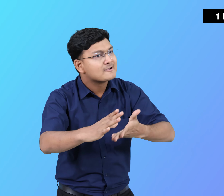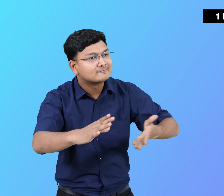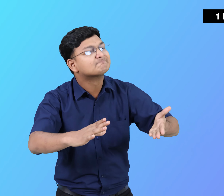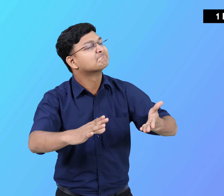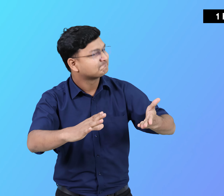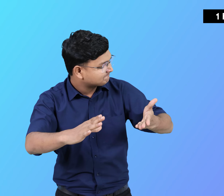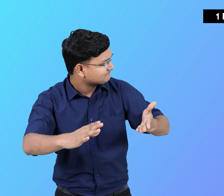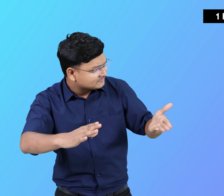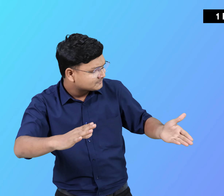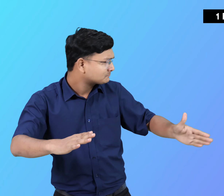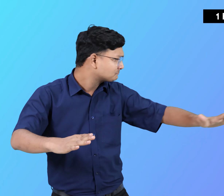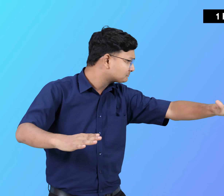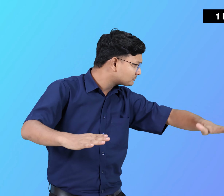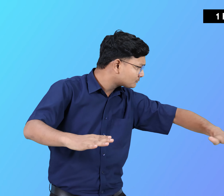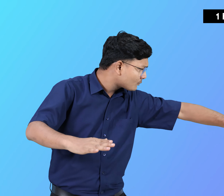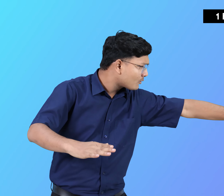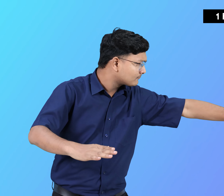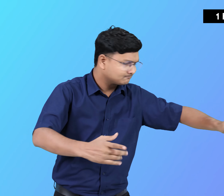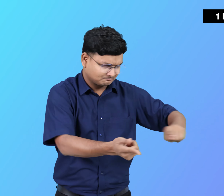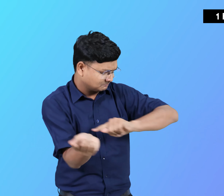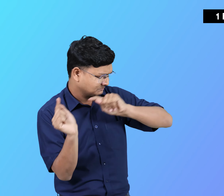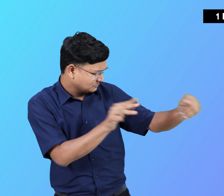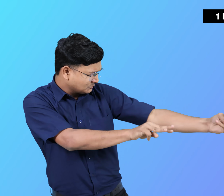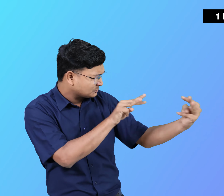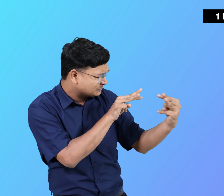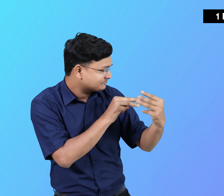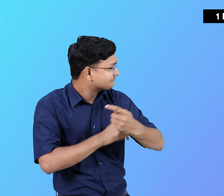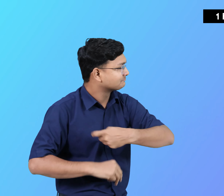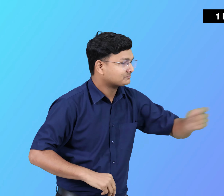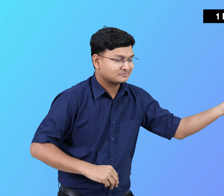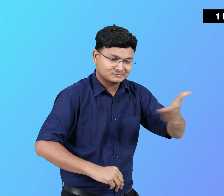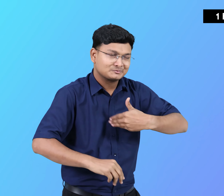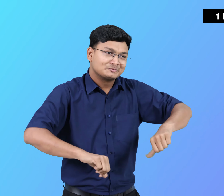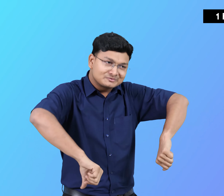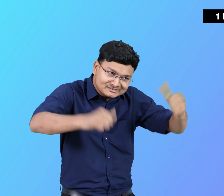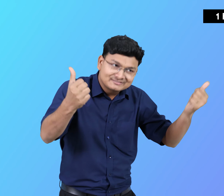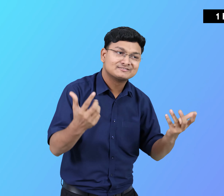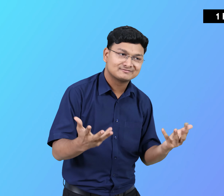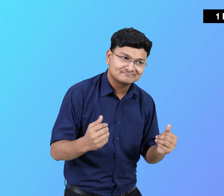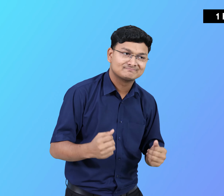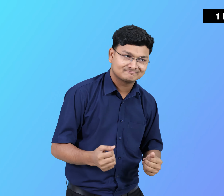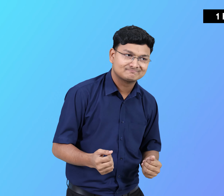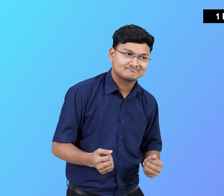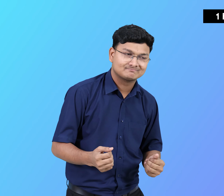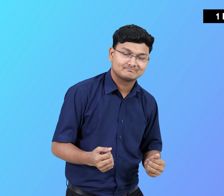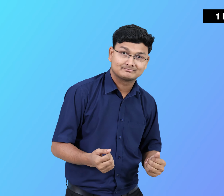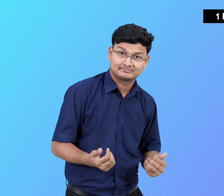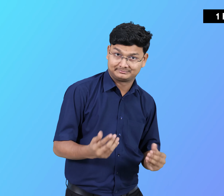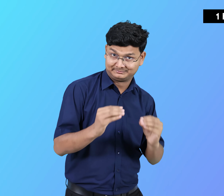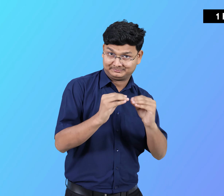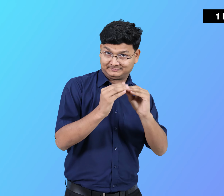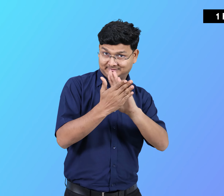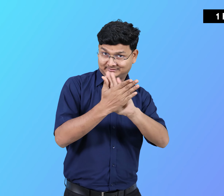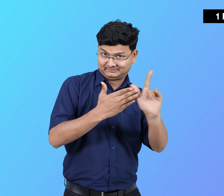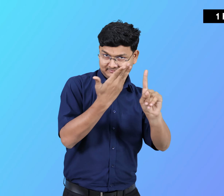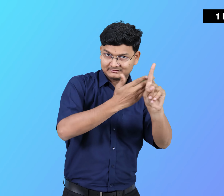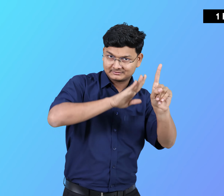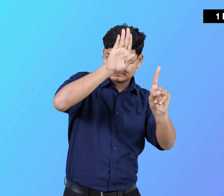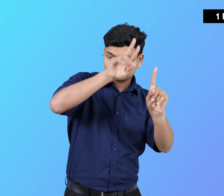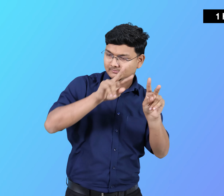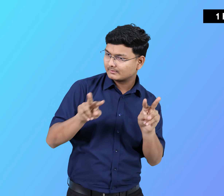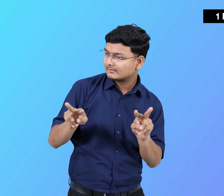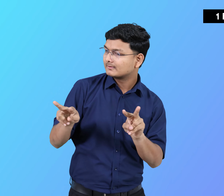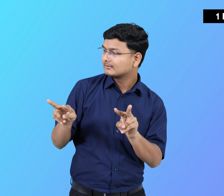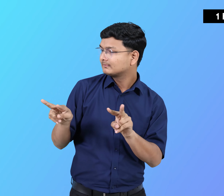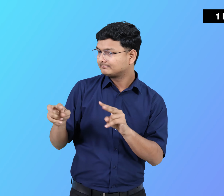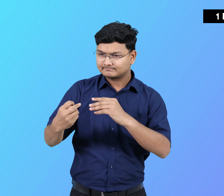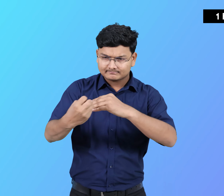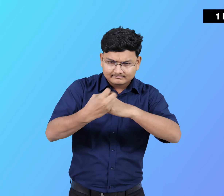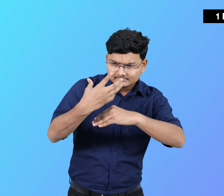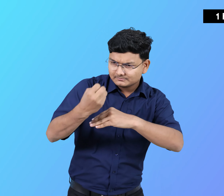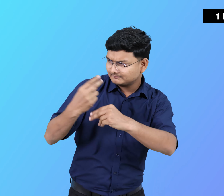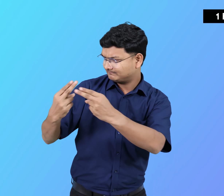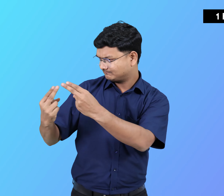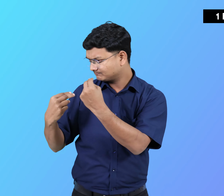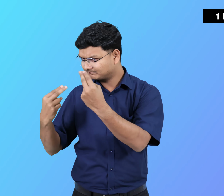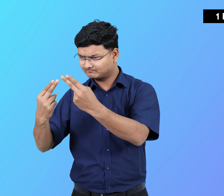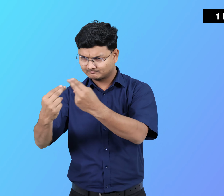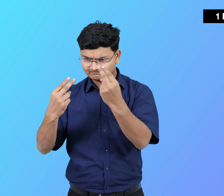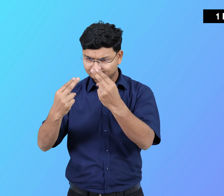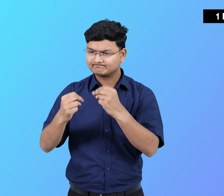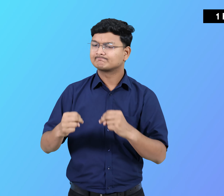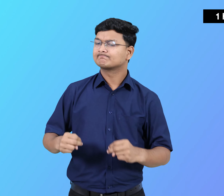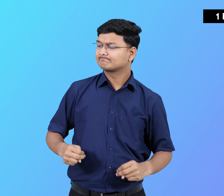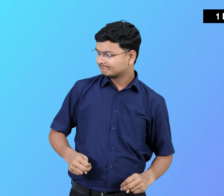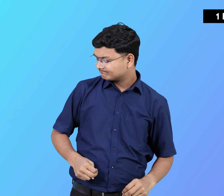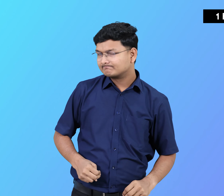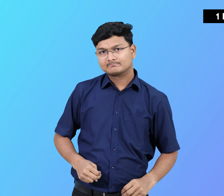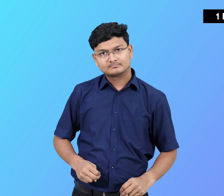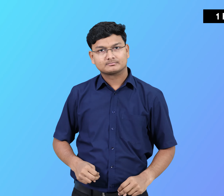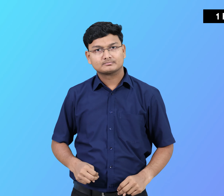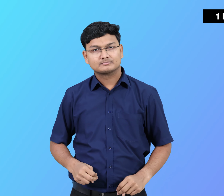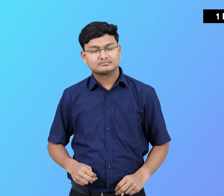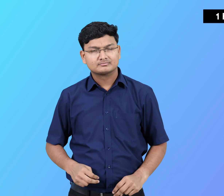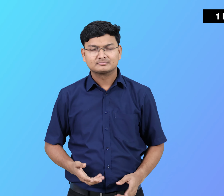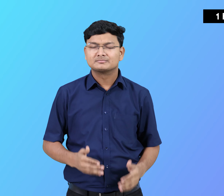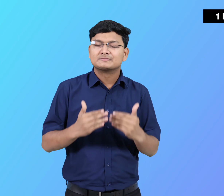and fight the Israelites on level ground. Then we will win.” Ben-Hadad followed their advice and did what they said.